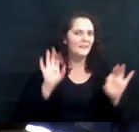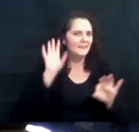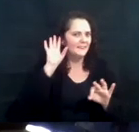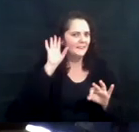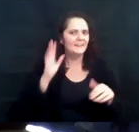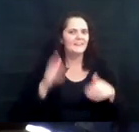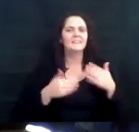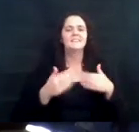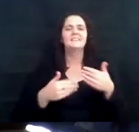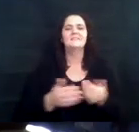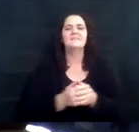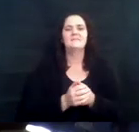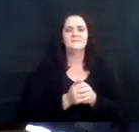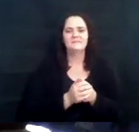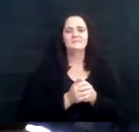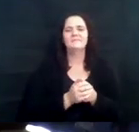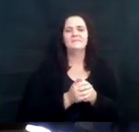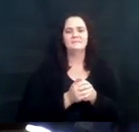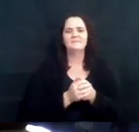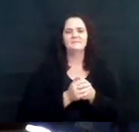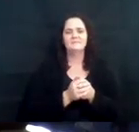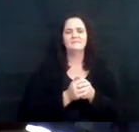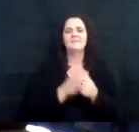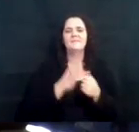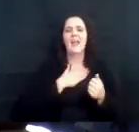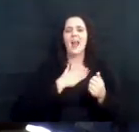type of drawing this morning, a type of drawing that I love, I call motion